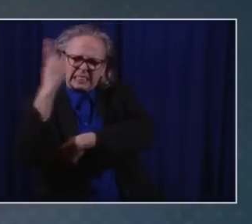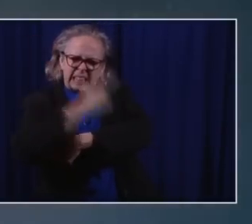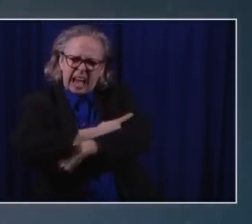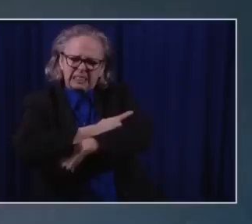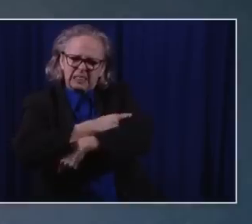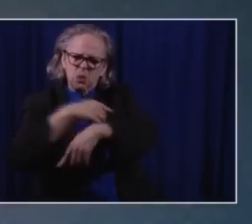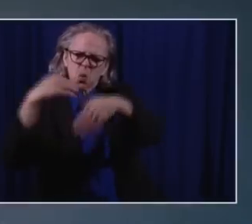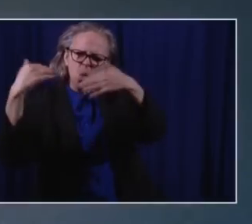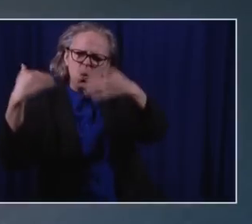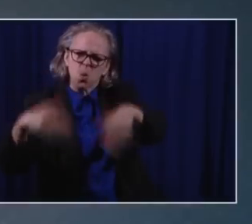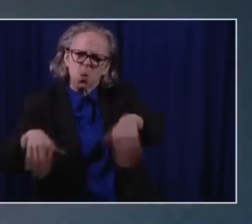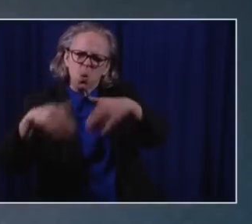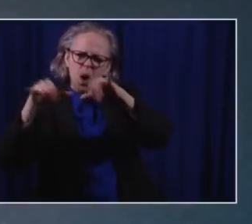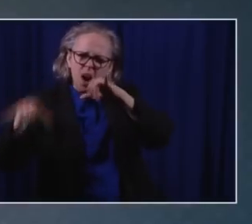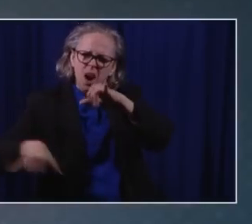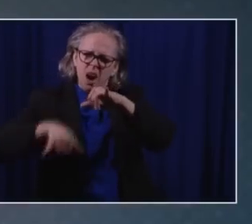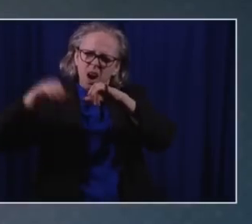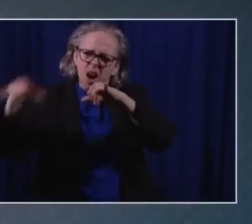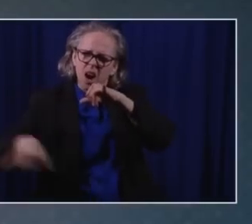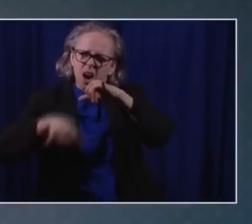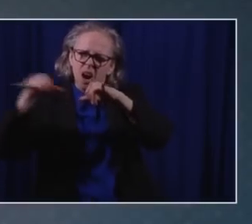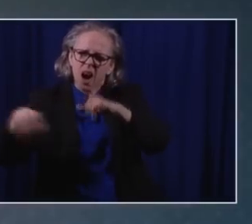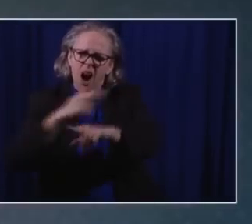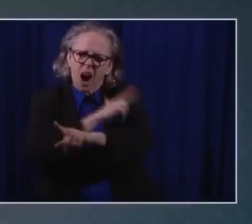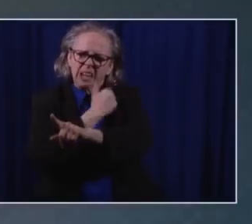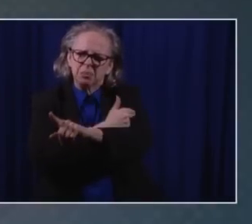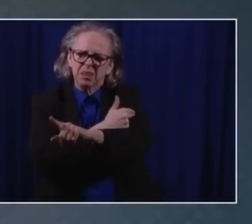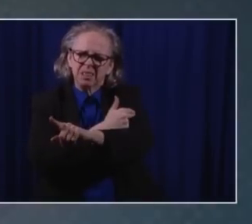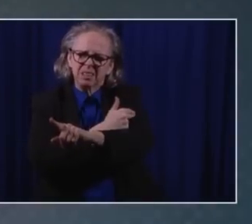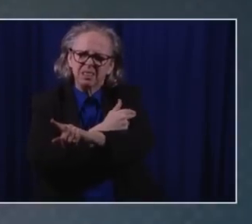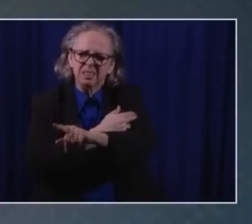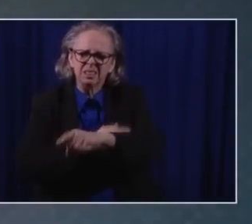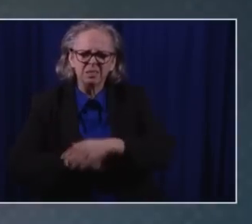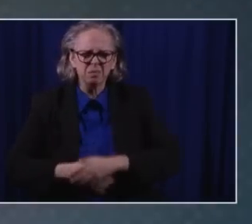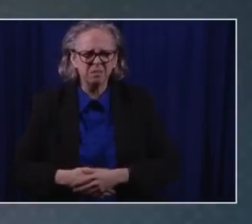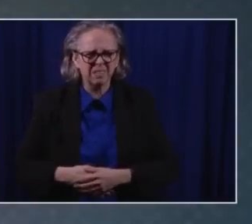hospitalizations. So going from 600 to over 4,000 in 60 days.